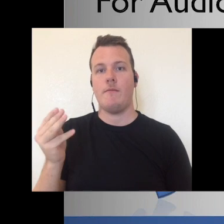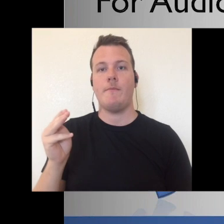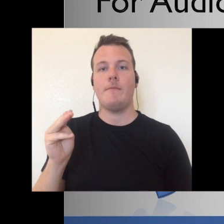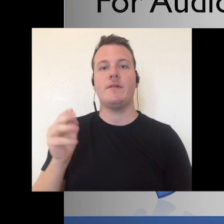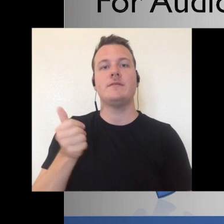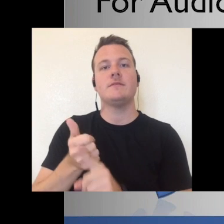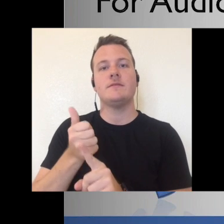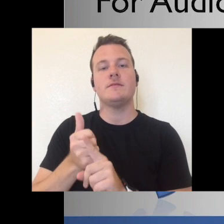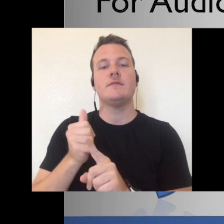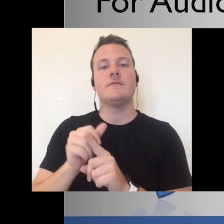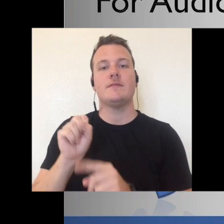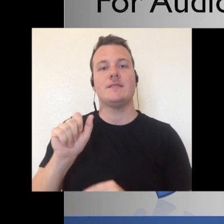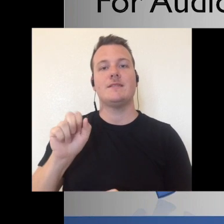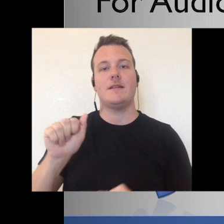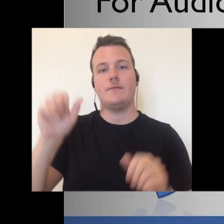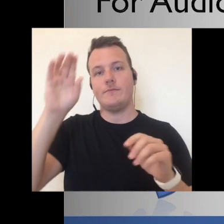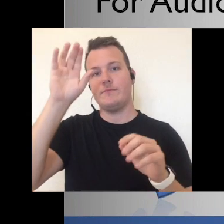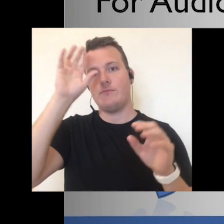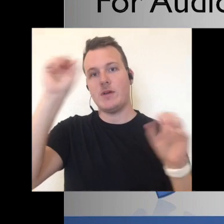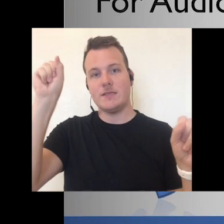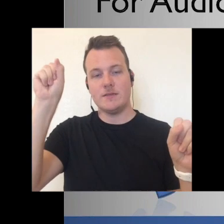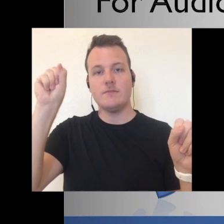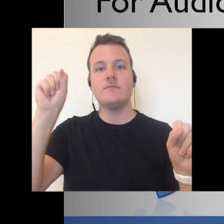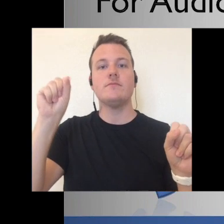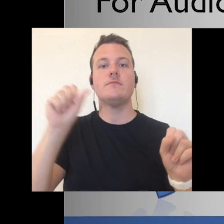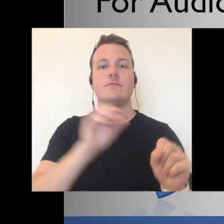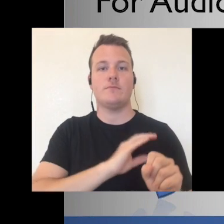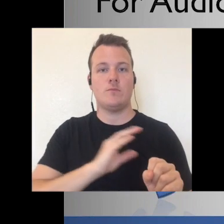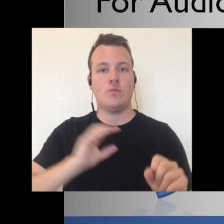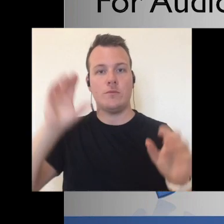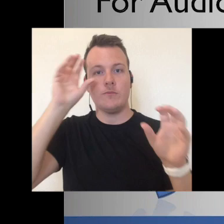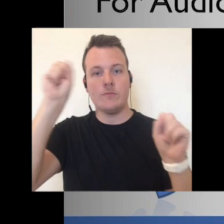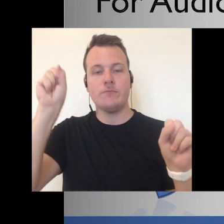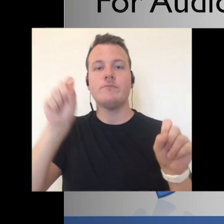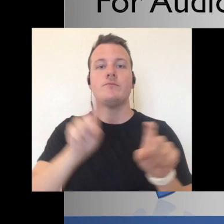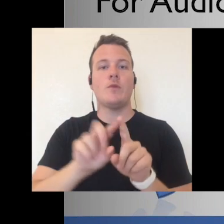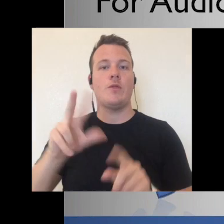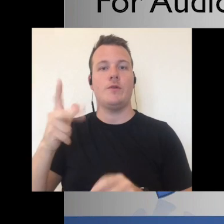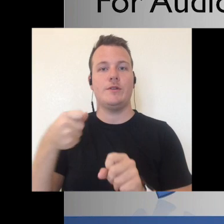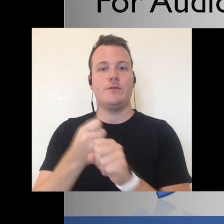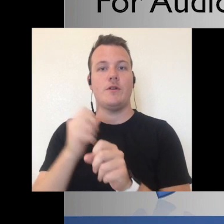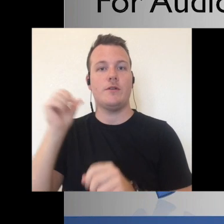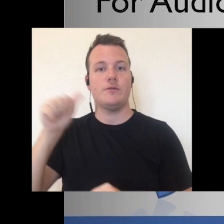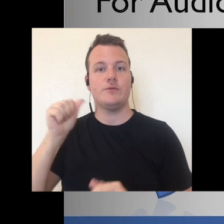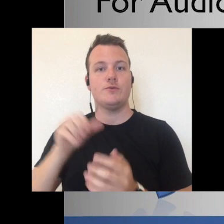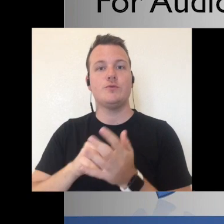president and third year audiology student at Gallaudet University. Hi. Thank